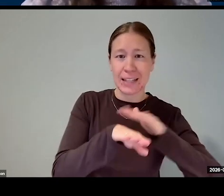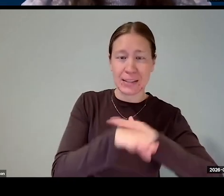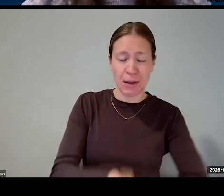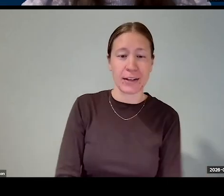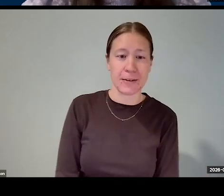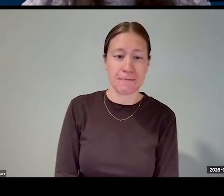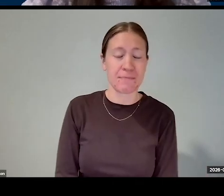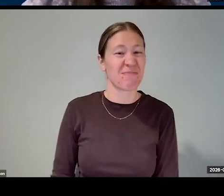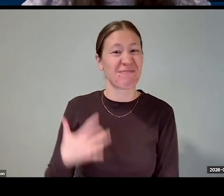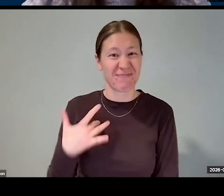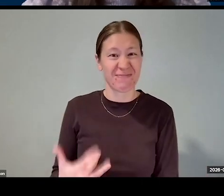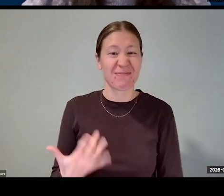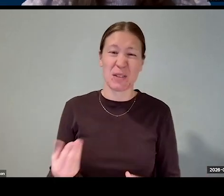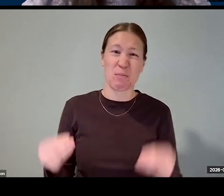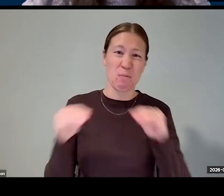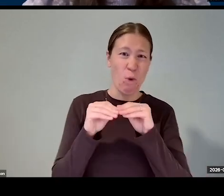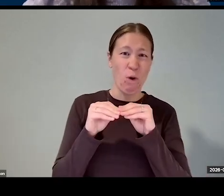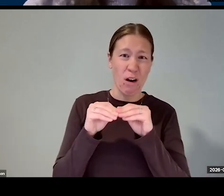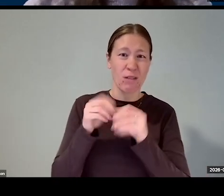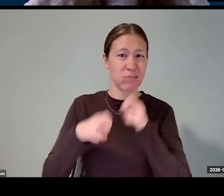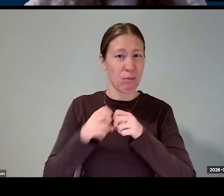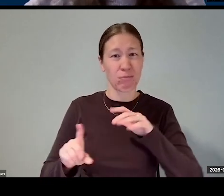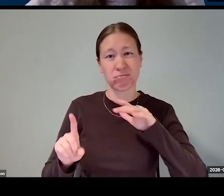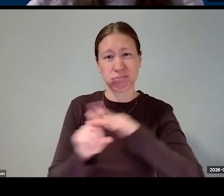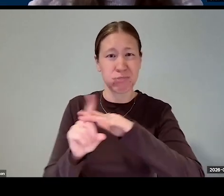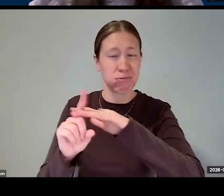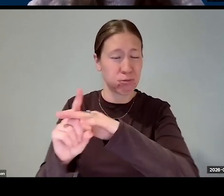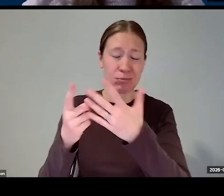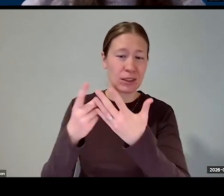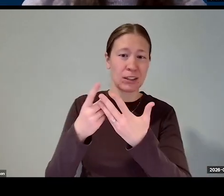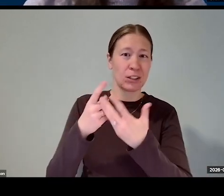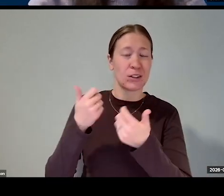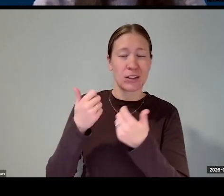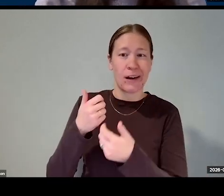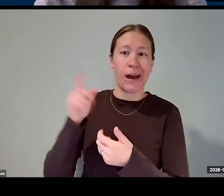and it's often more trouble than it's worth to try and fix that PDF version.